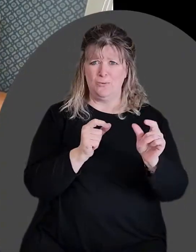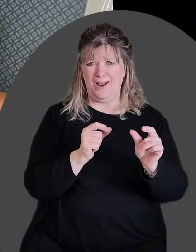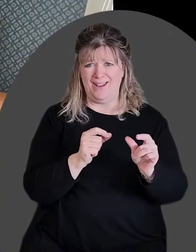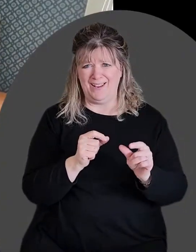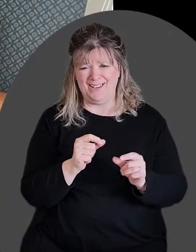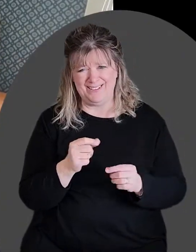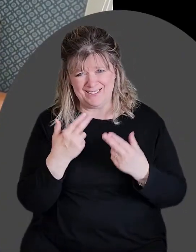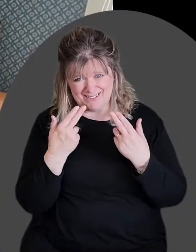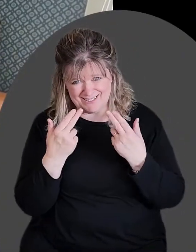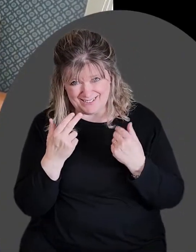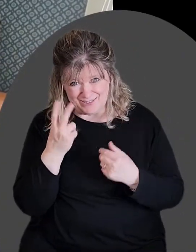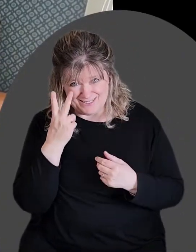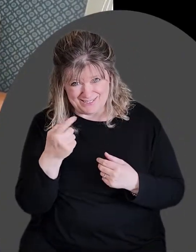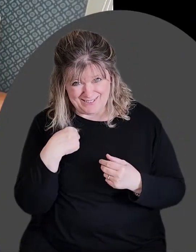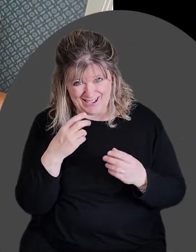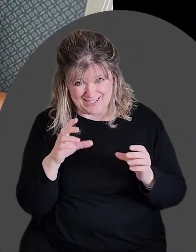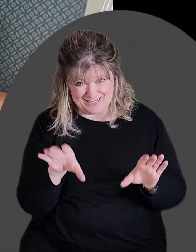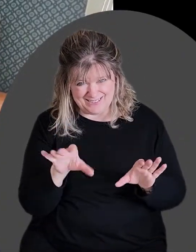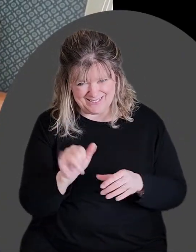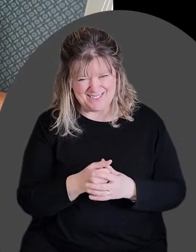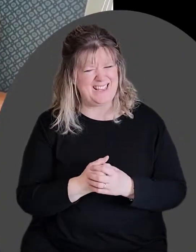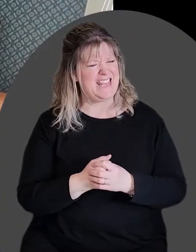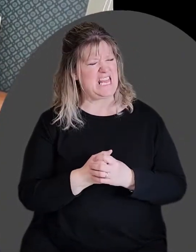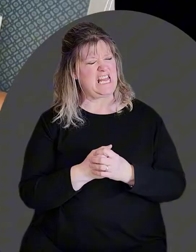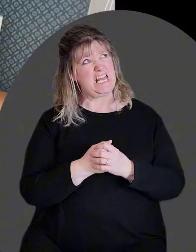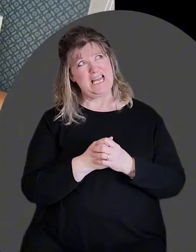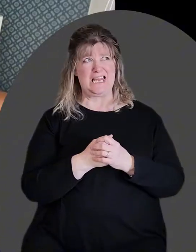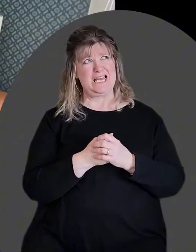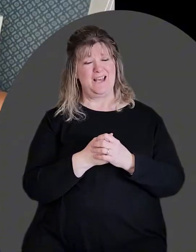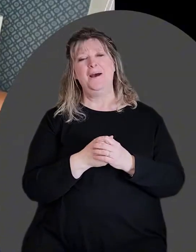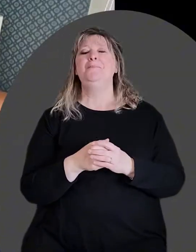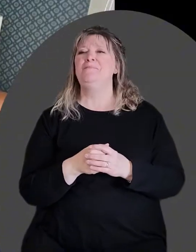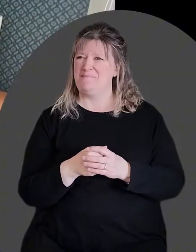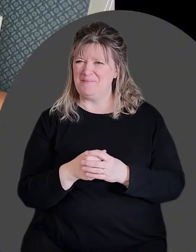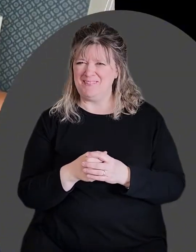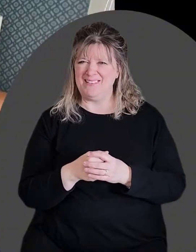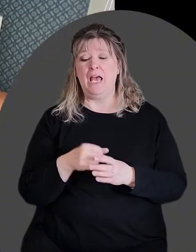you see what I did there in fact despite the Heinz Company